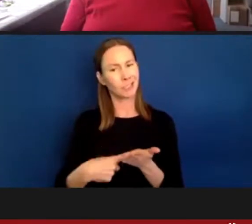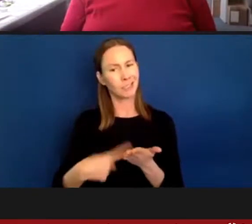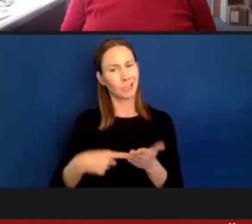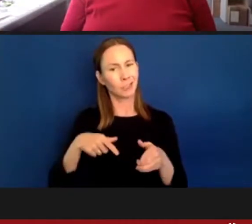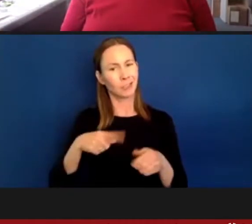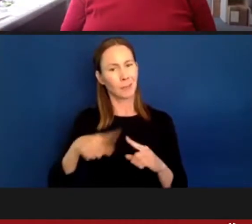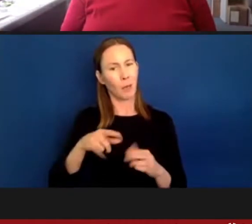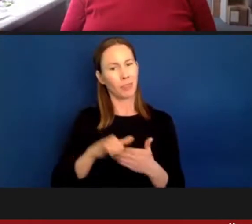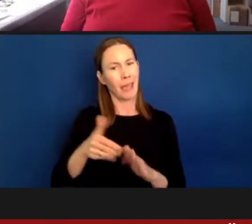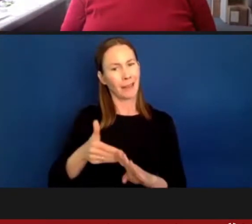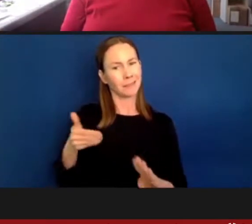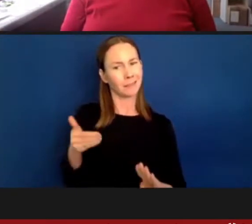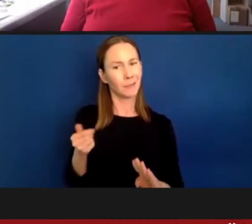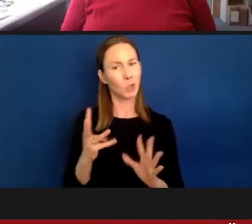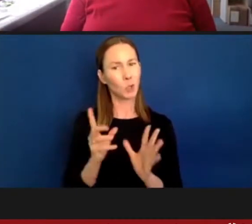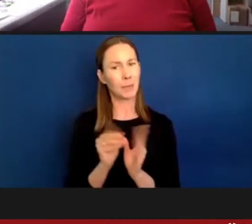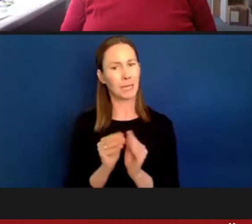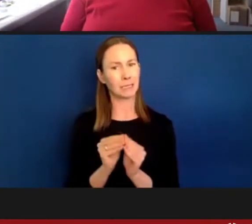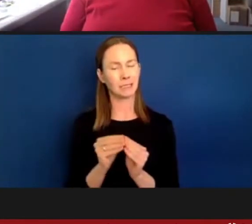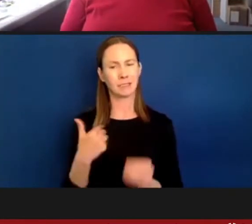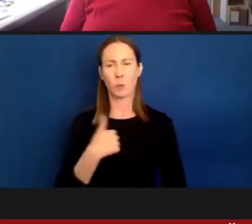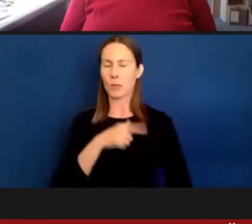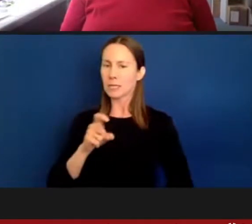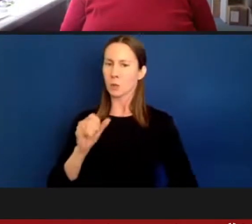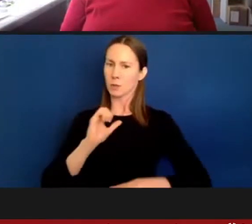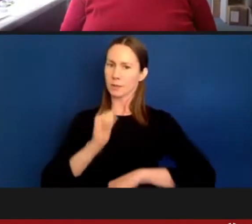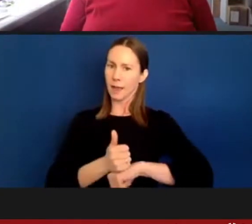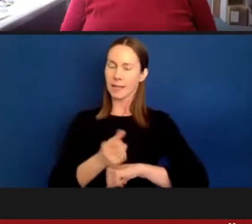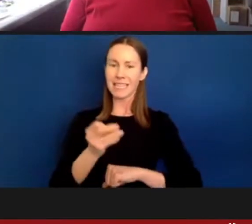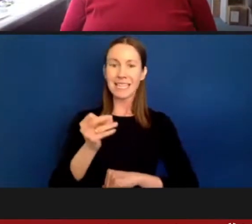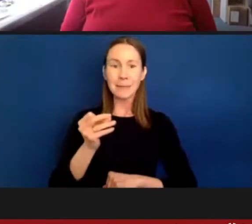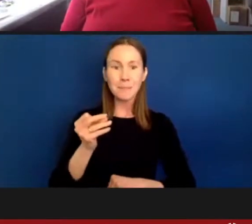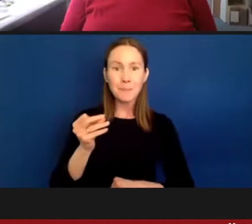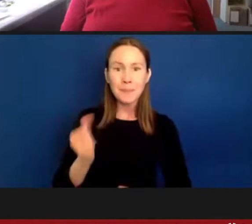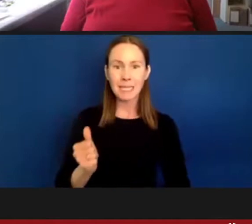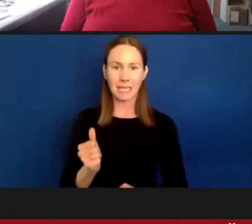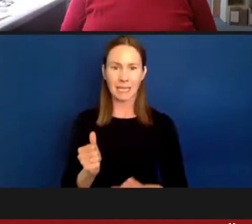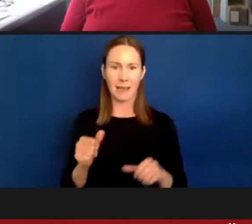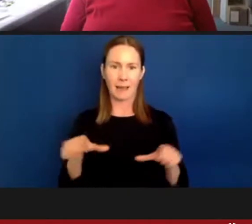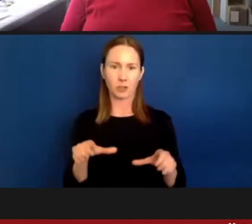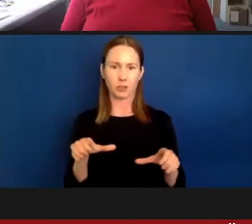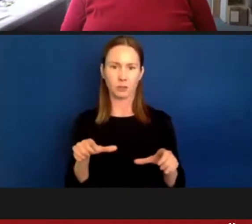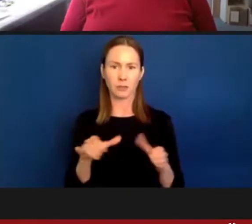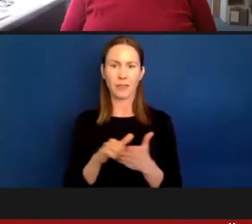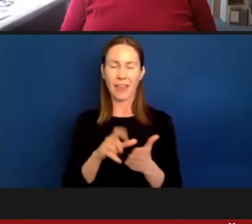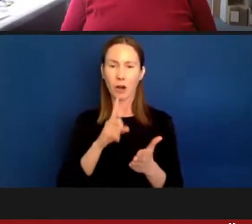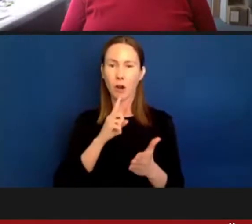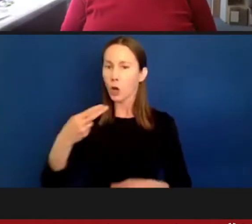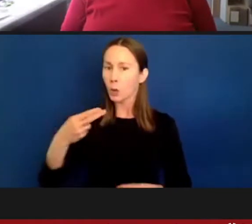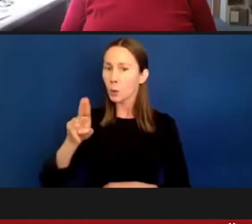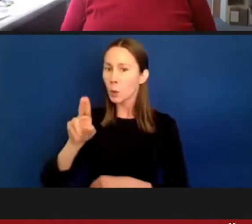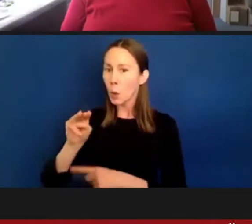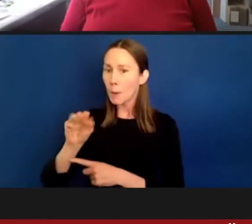We need to have an enhanced set of media images that are actively humanizing rather than dehumanizing